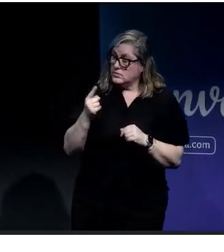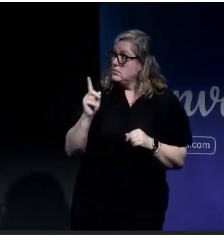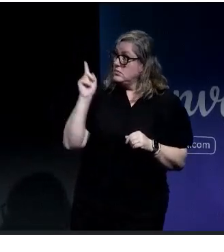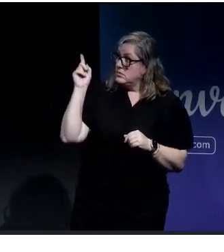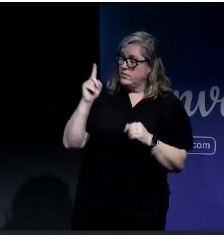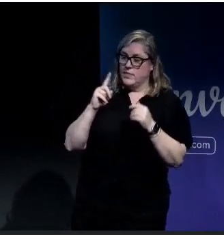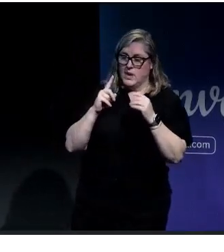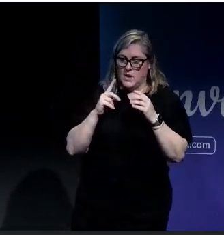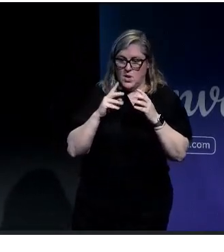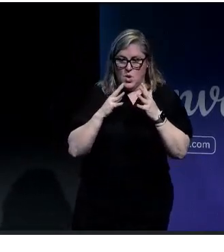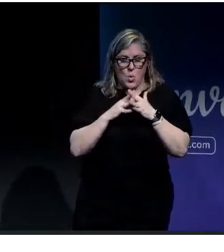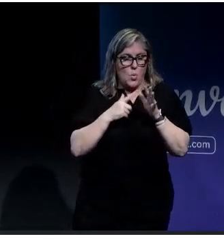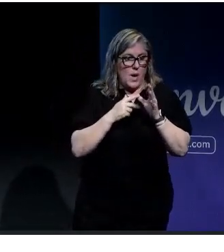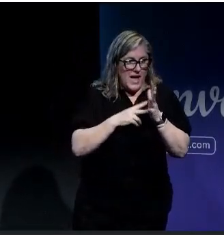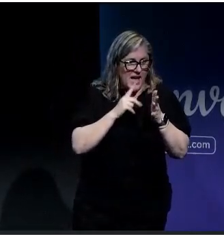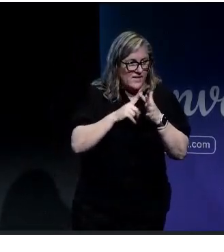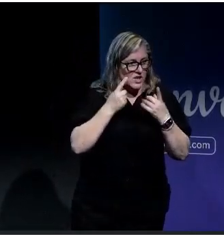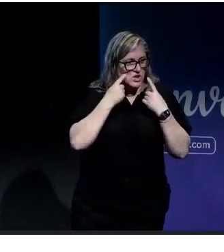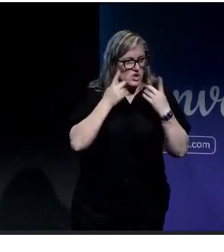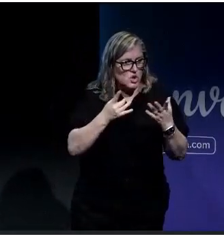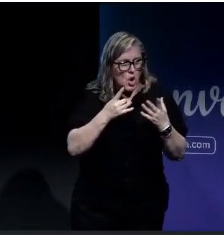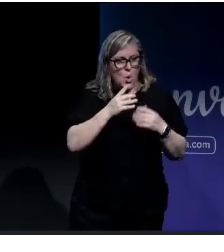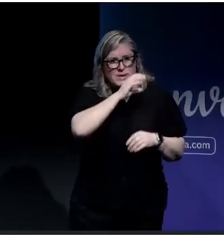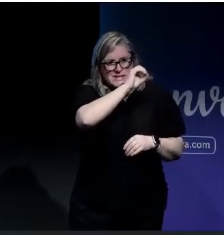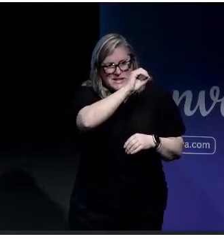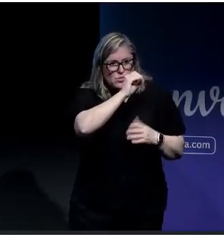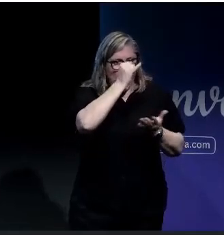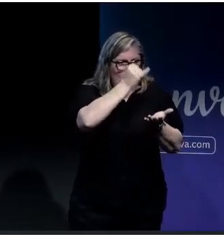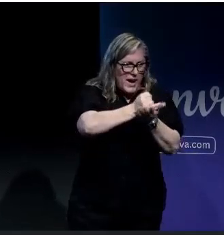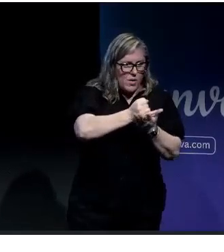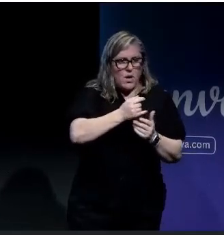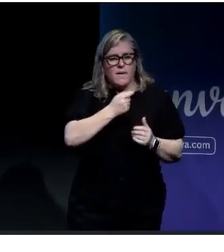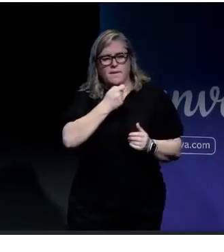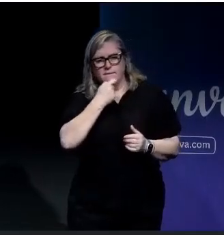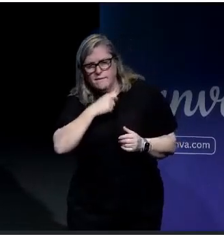zero errors, it's showing a few alerts and things that you need to check out a bit further manually.